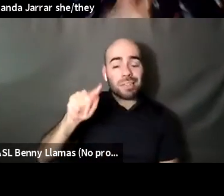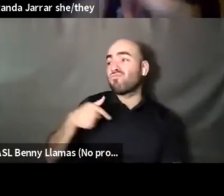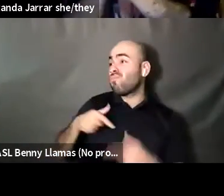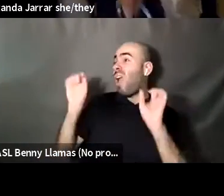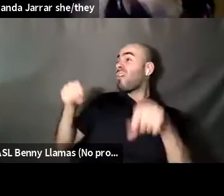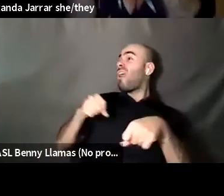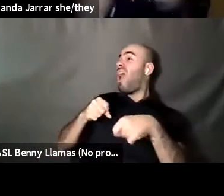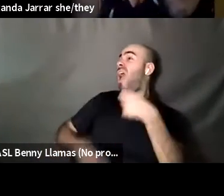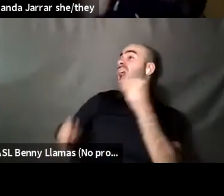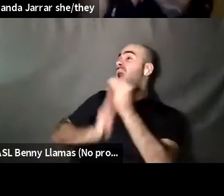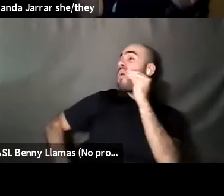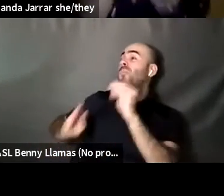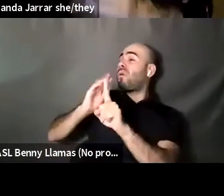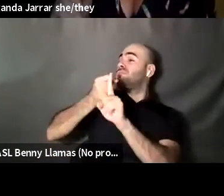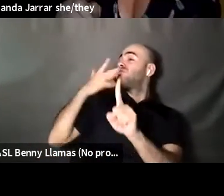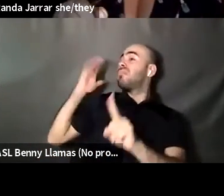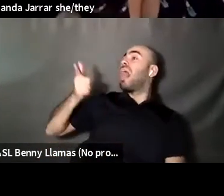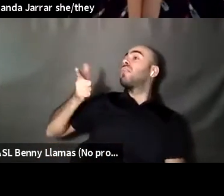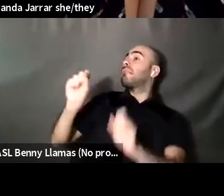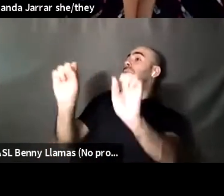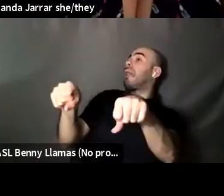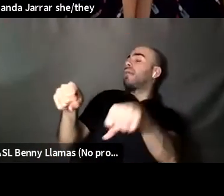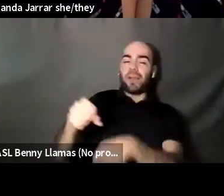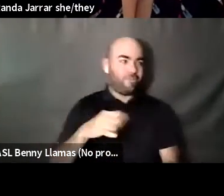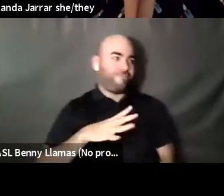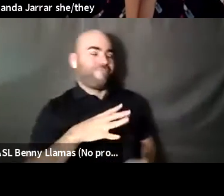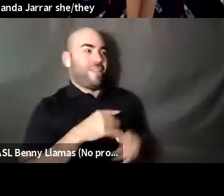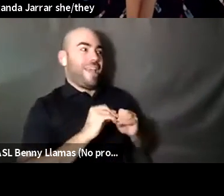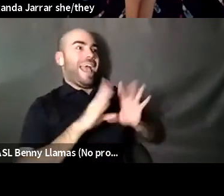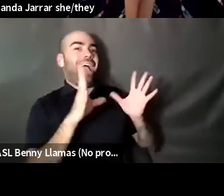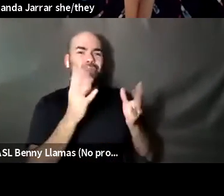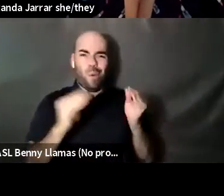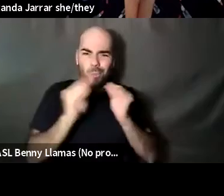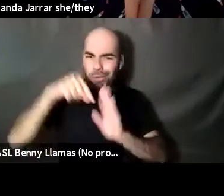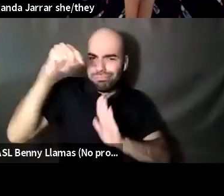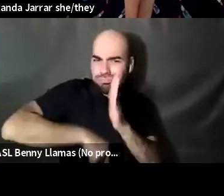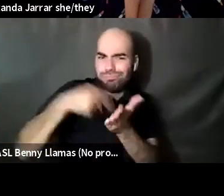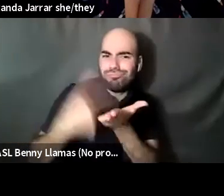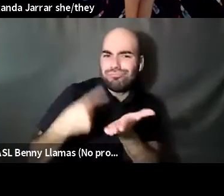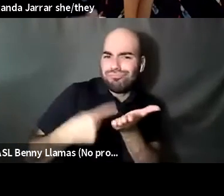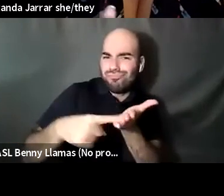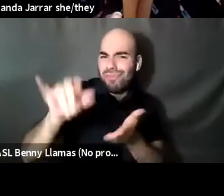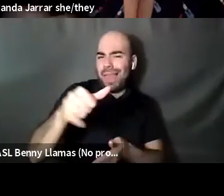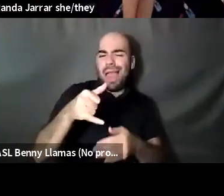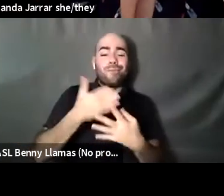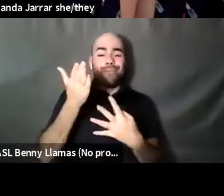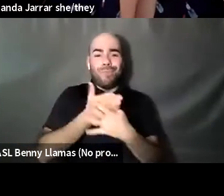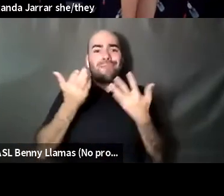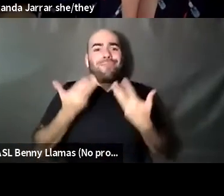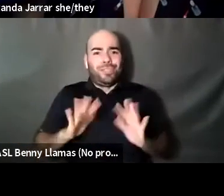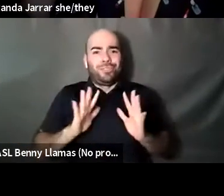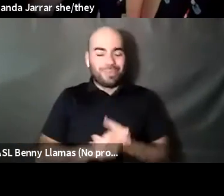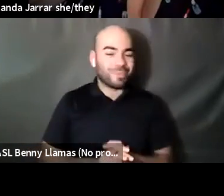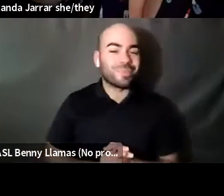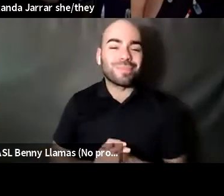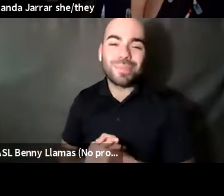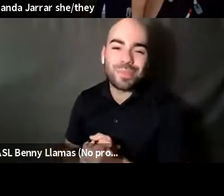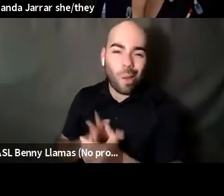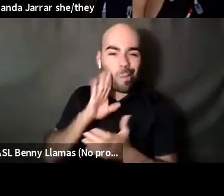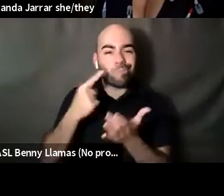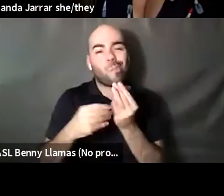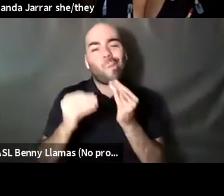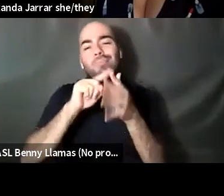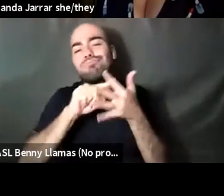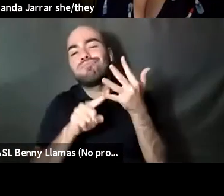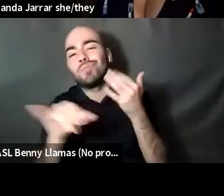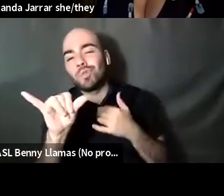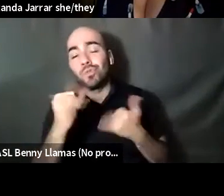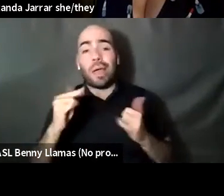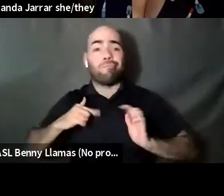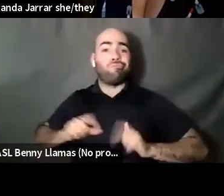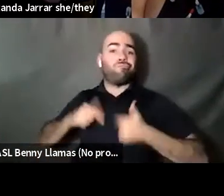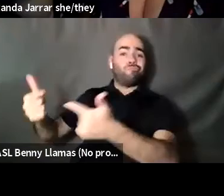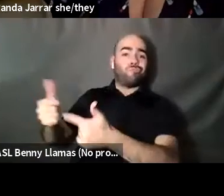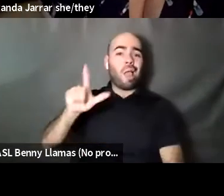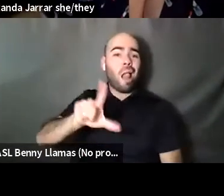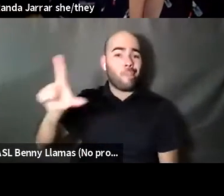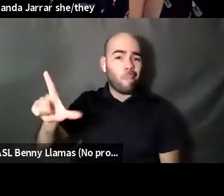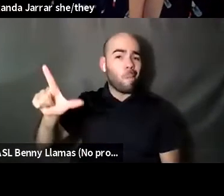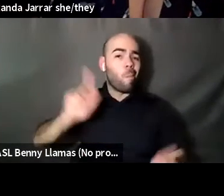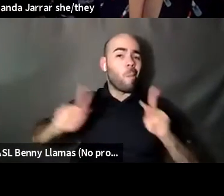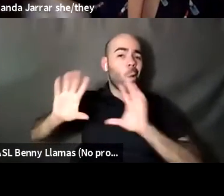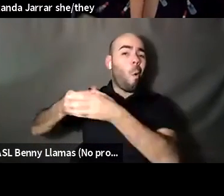Kenyon Farrow (he/him/his): Okay, so that that's a, that's a, that's a glue that that's something folks want to get into some will pick up with that after the break, and then talk about some some other things as well. So I'll turn it back over to lambda lip folks to take us into the break and